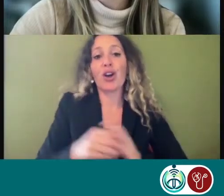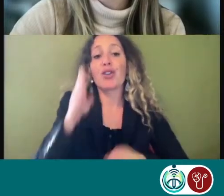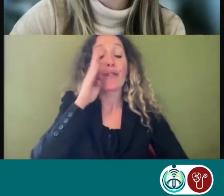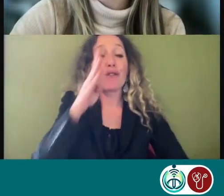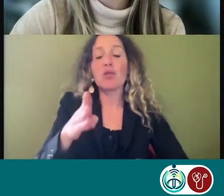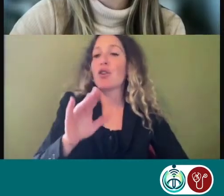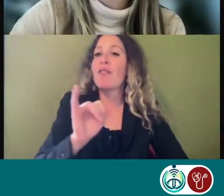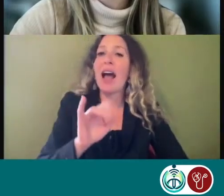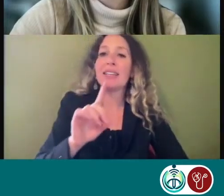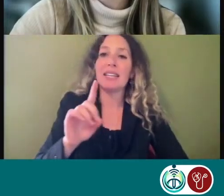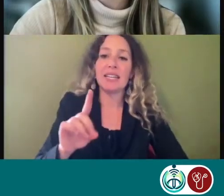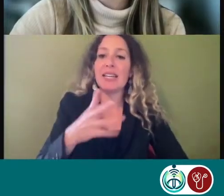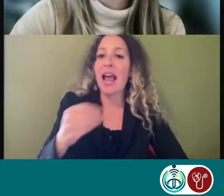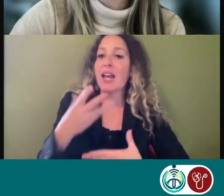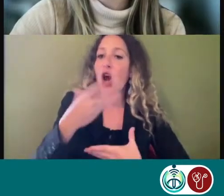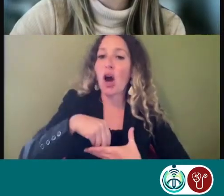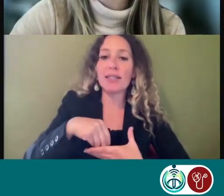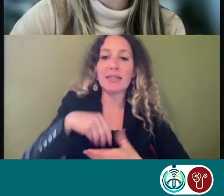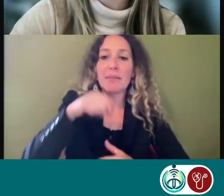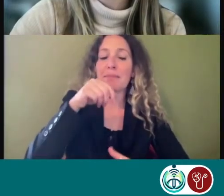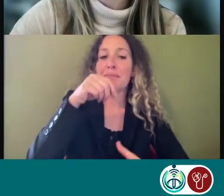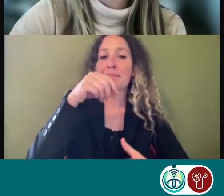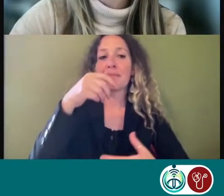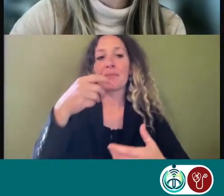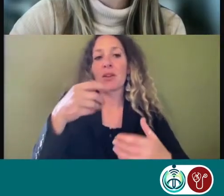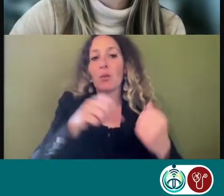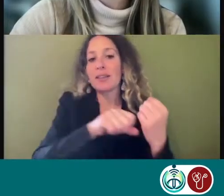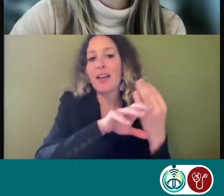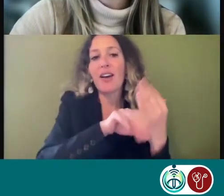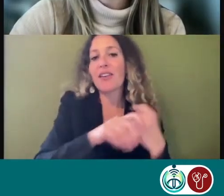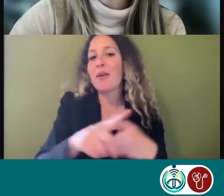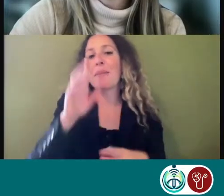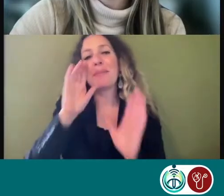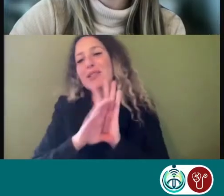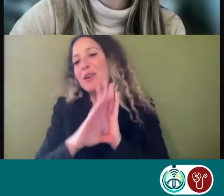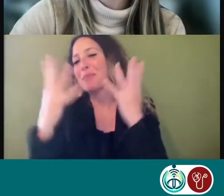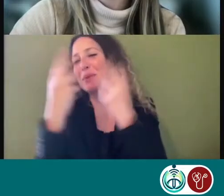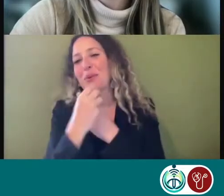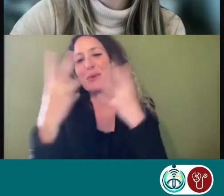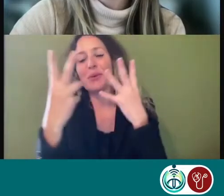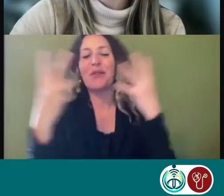in telehealth. And again, I like images. That's a picture of a beautiful sunset sky with oranges and